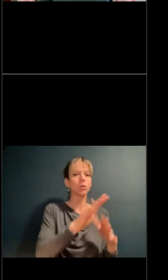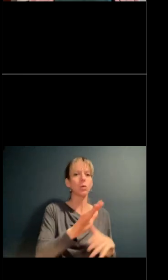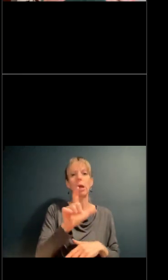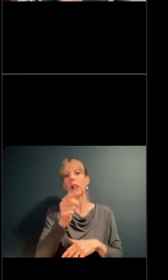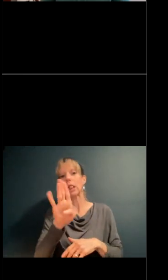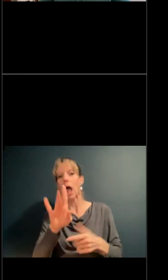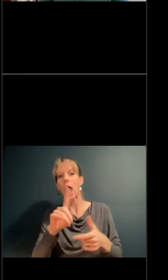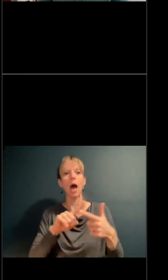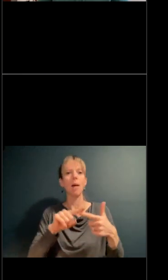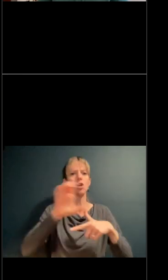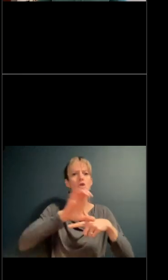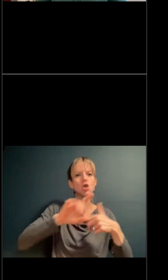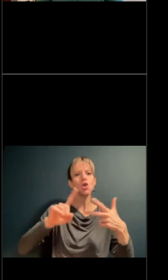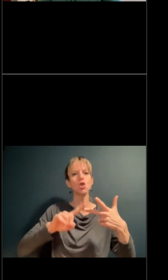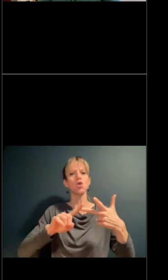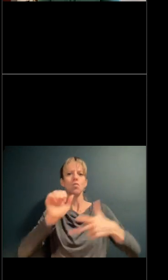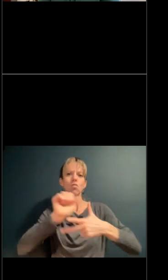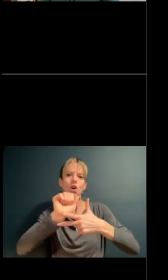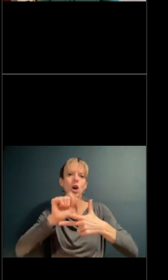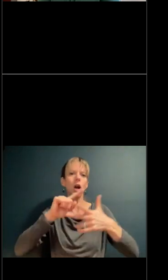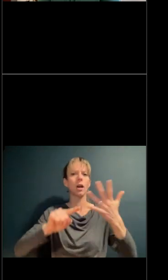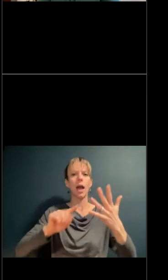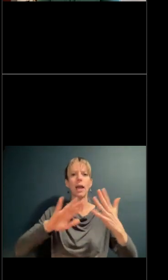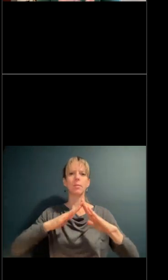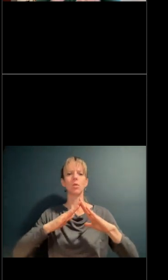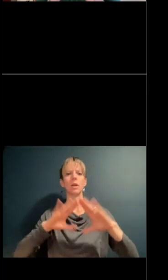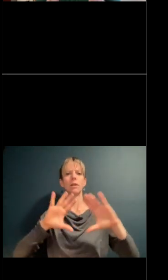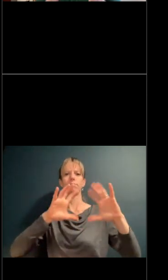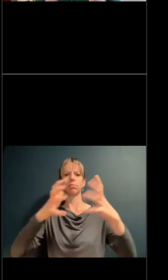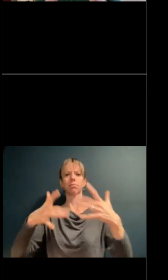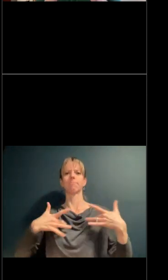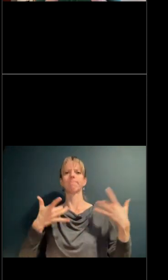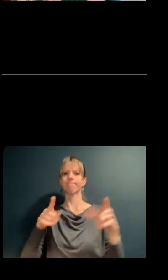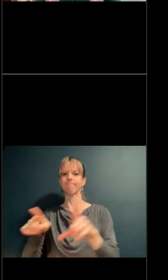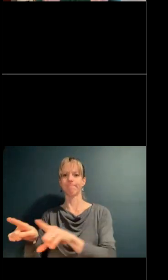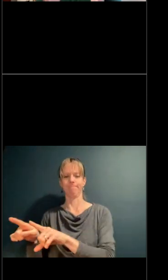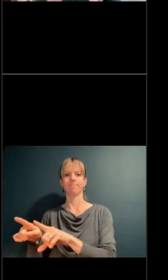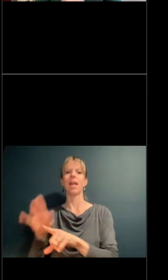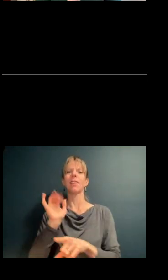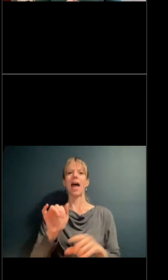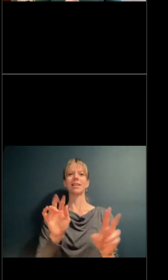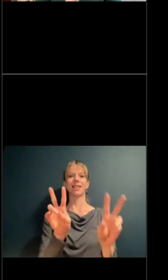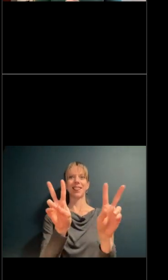activities, and community groups as anyone else. That is the theme of what we have been talking